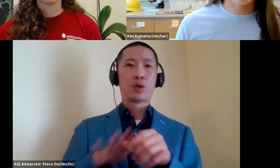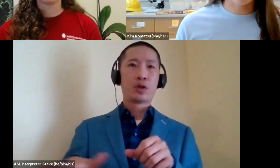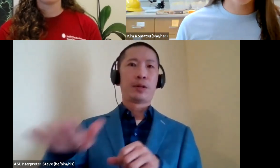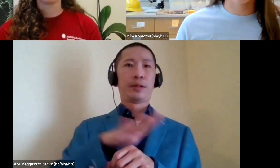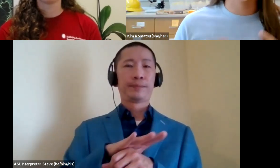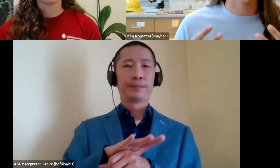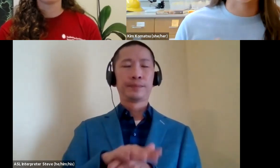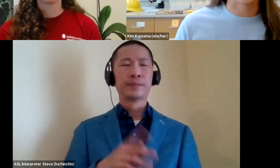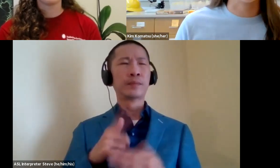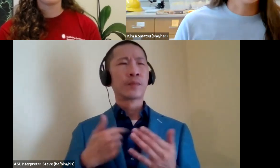Kim Komatsu (she/her): So what are we doing that could be